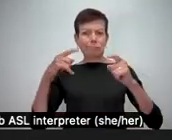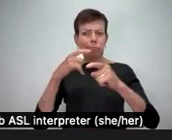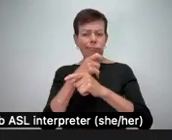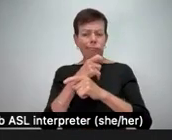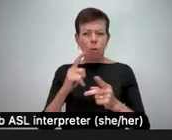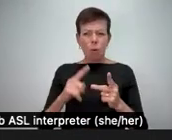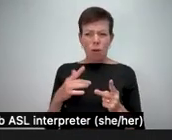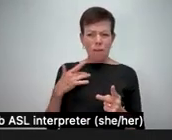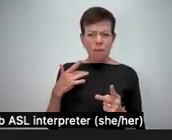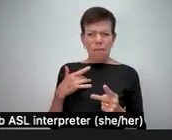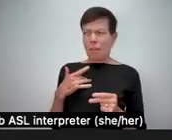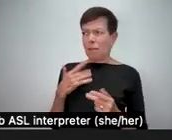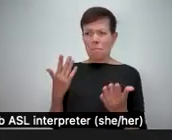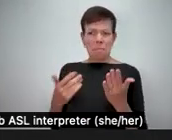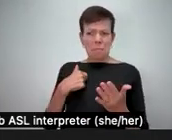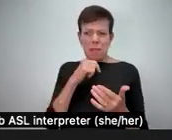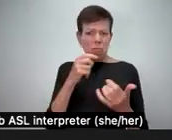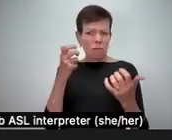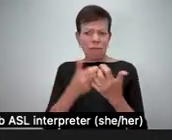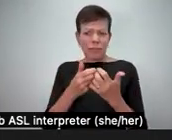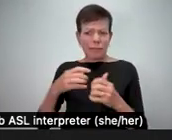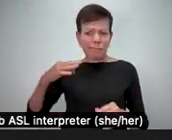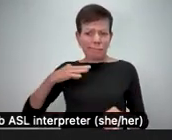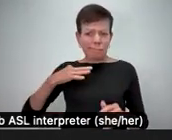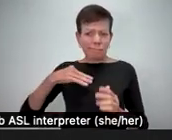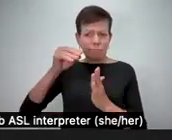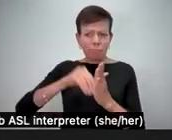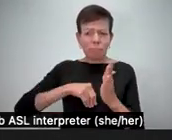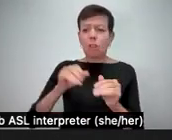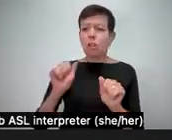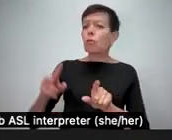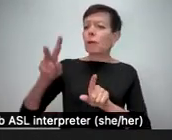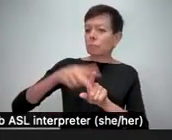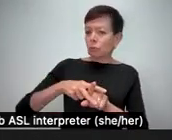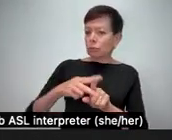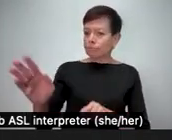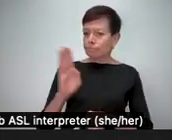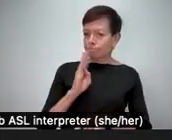want to have a longer discussion, you can book a meeting with me directly. The link